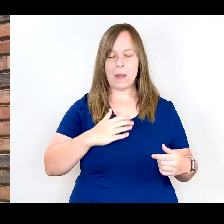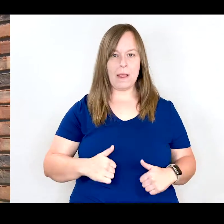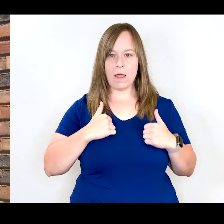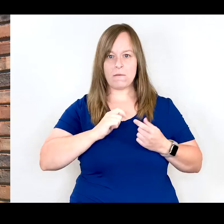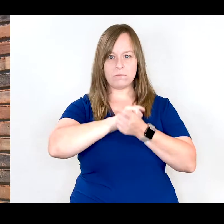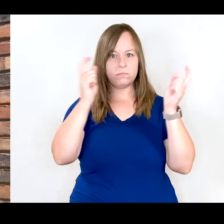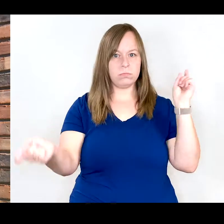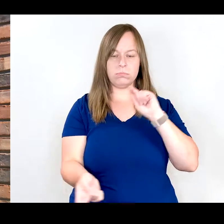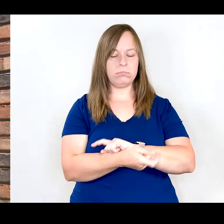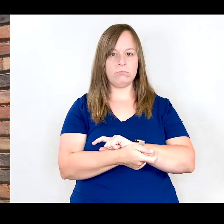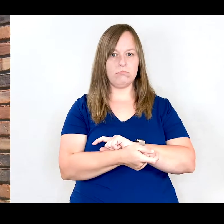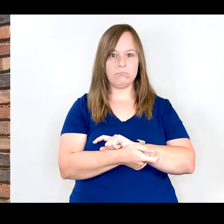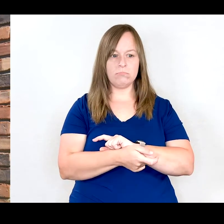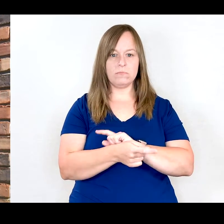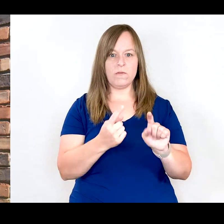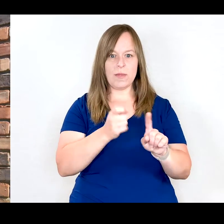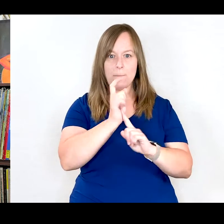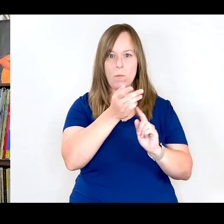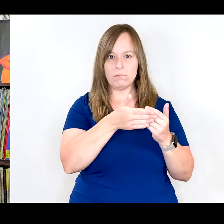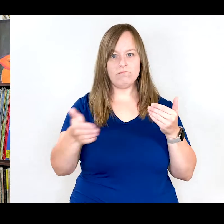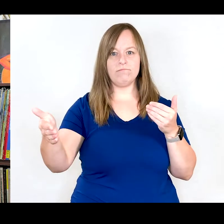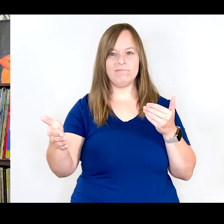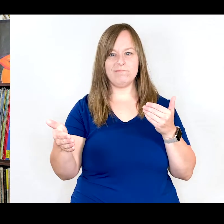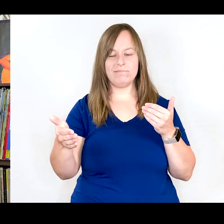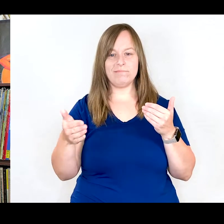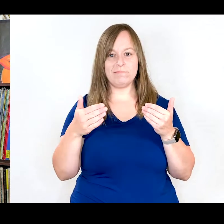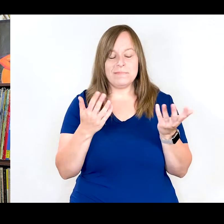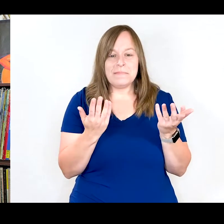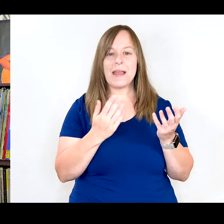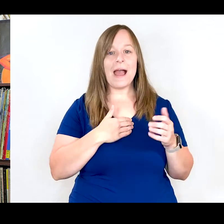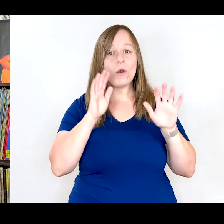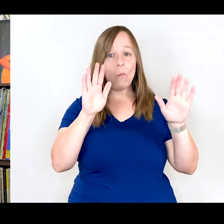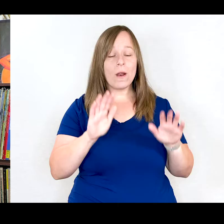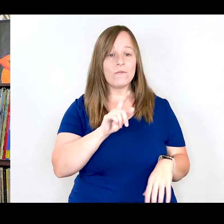and then my whole life turned around. Because I had a wonderful landlord